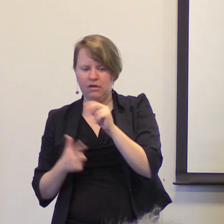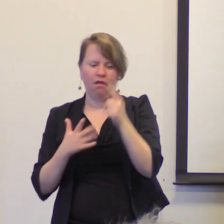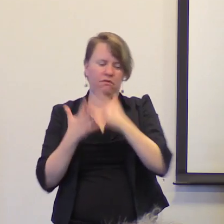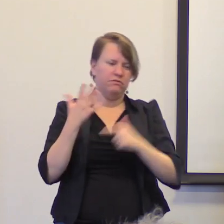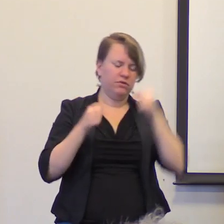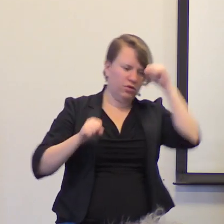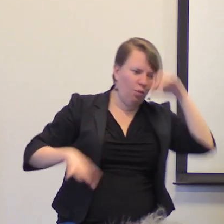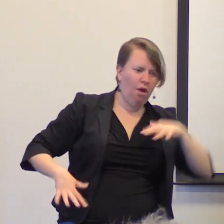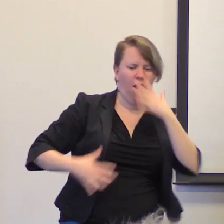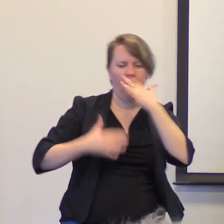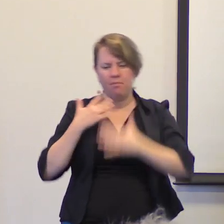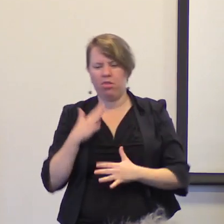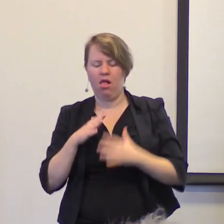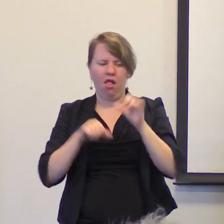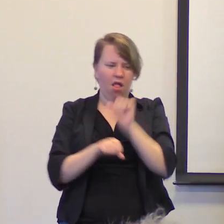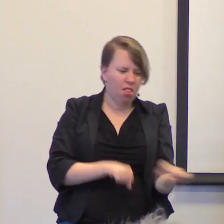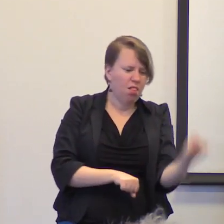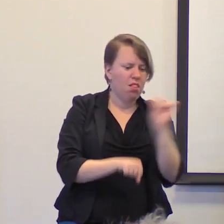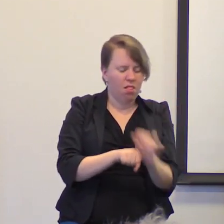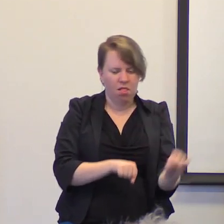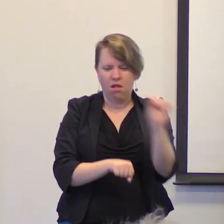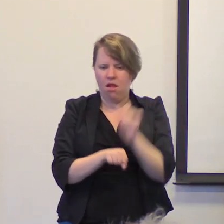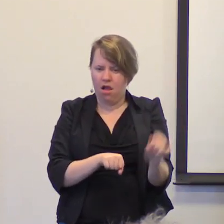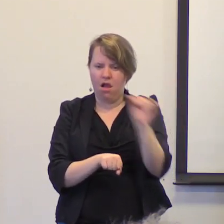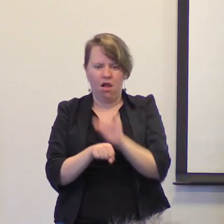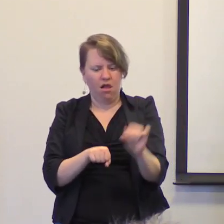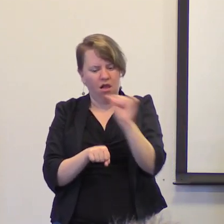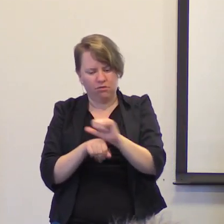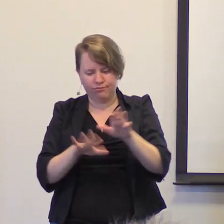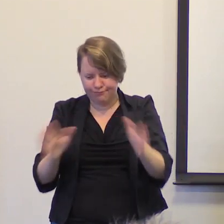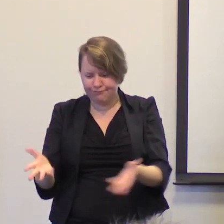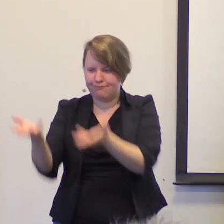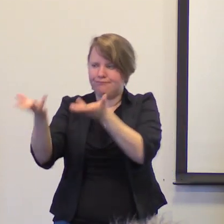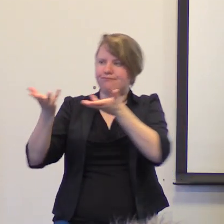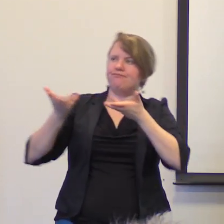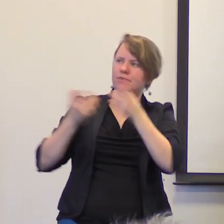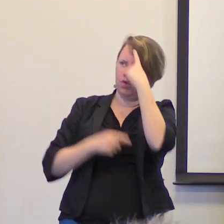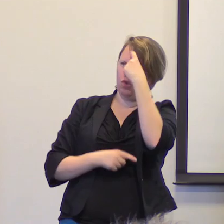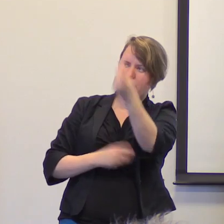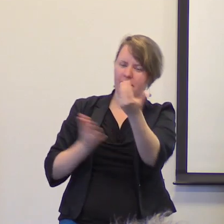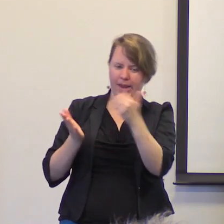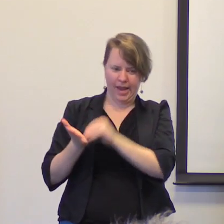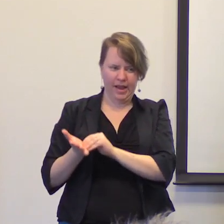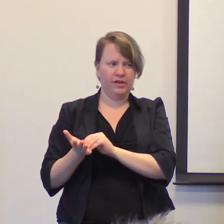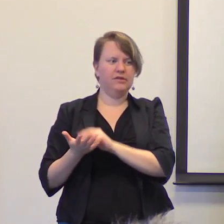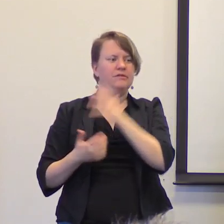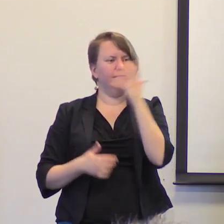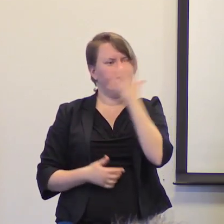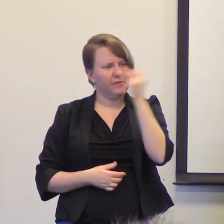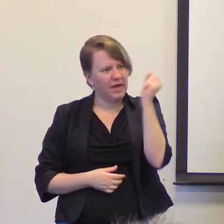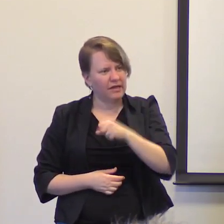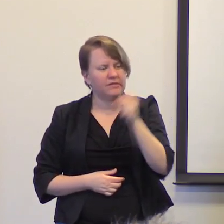Whose hand at the foundry, whose plow in the rain. Must bring back our mighty dream again. Oh, yes, I say it plain.